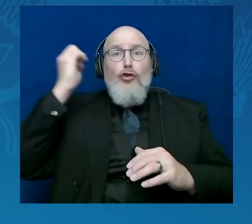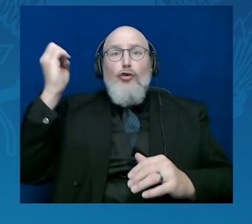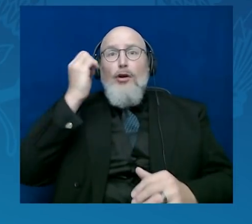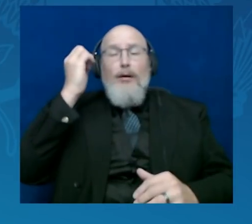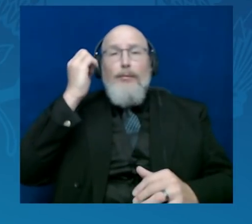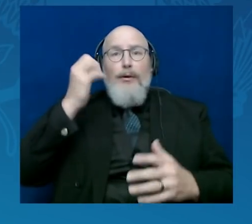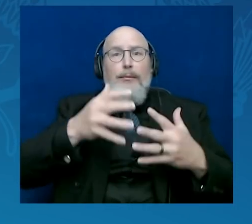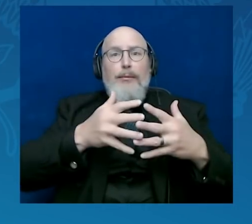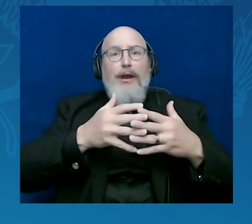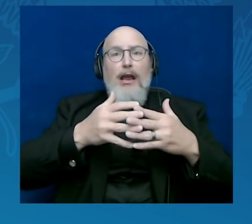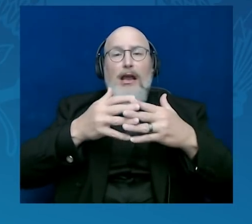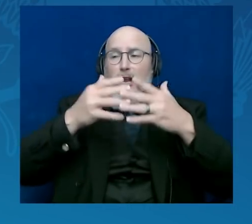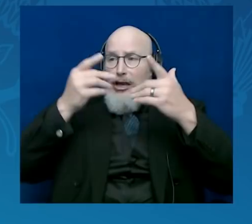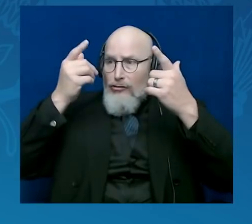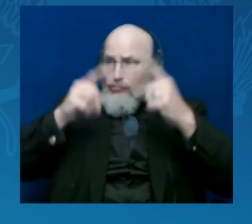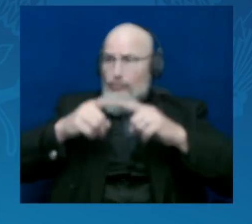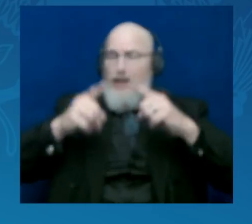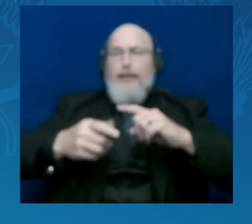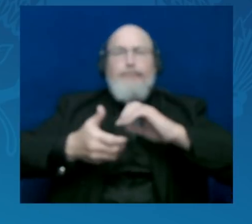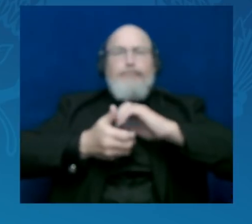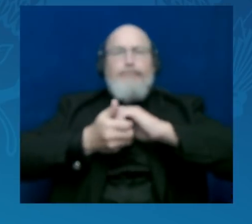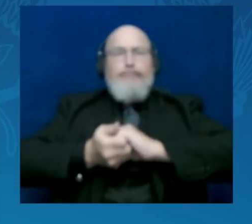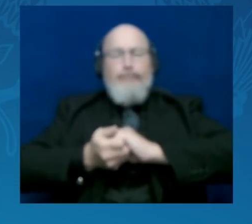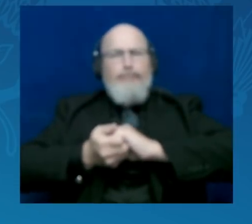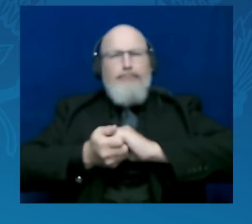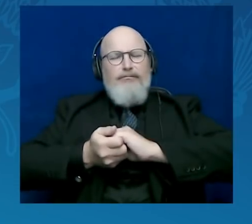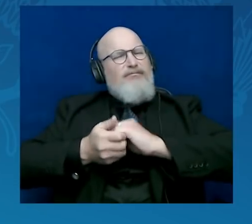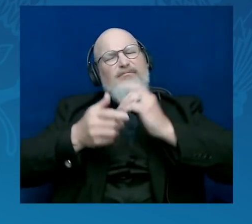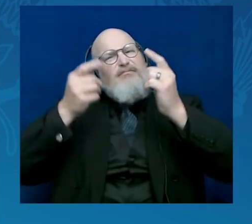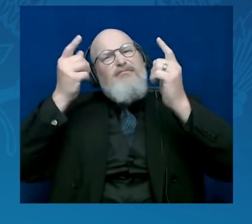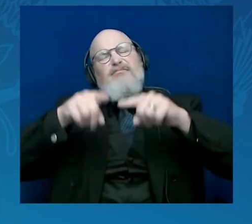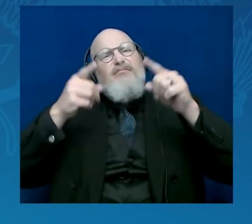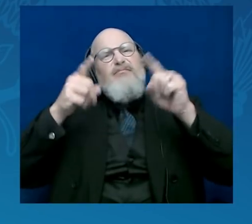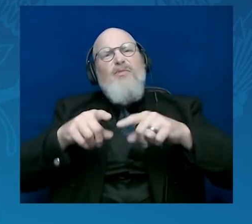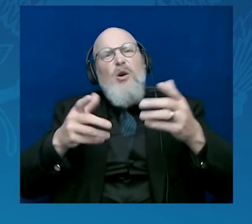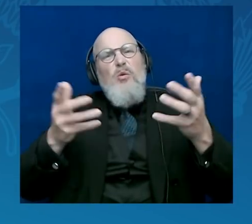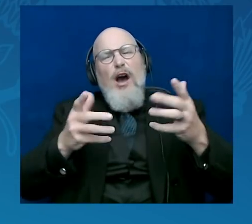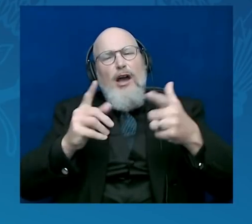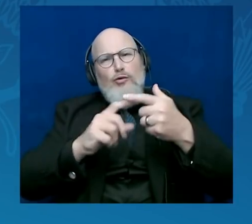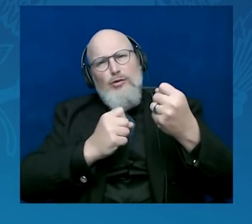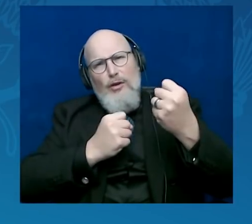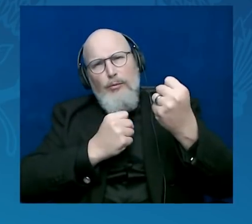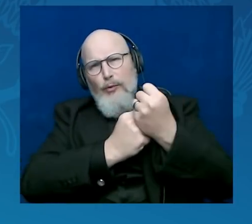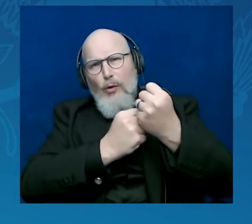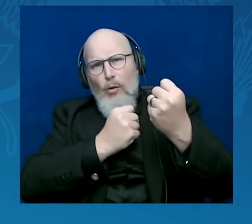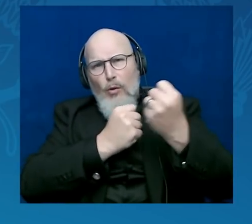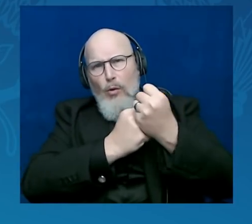A consensus in favor of order, not chaos;